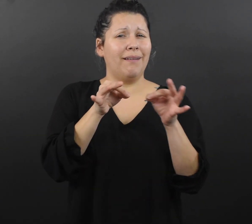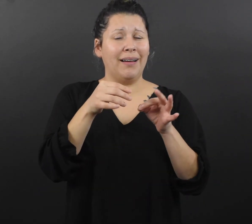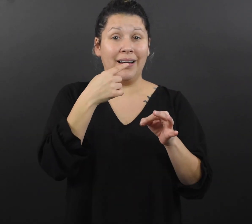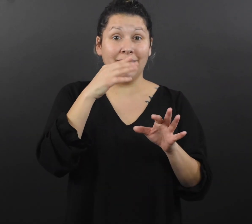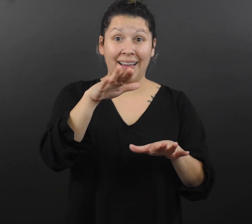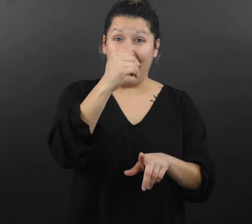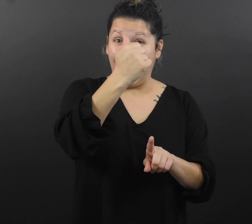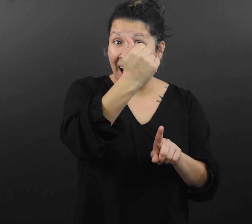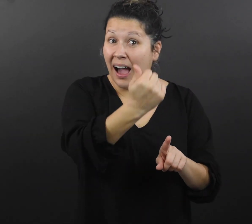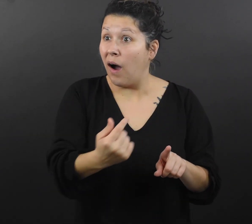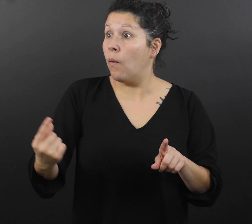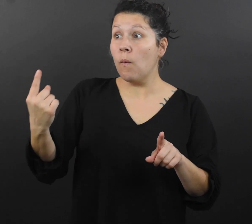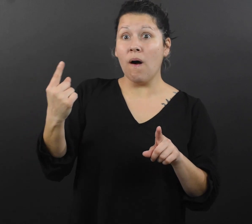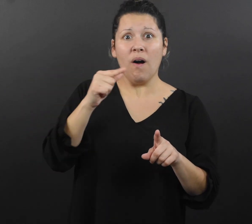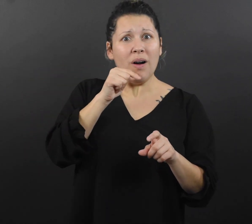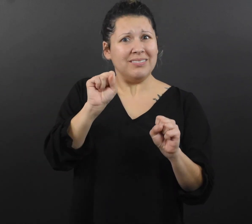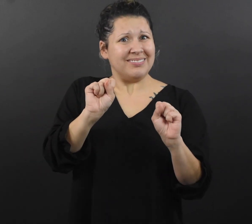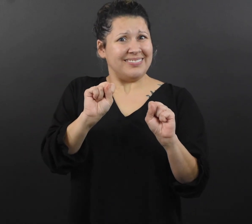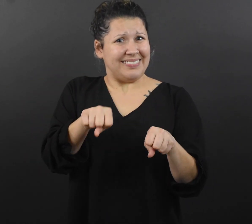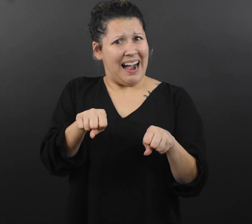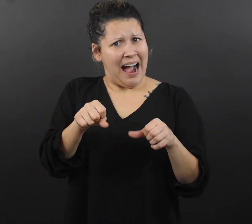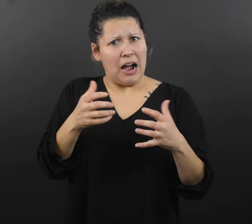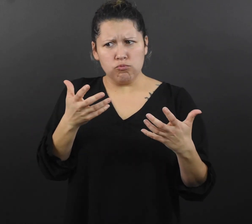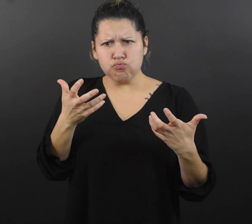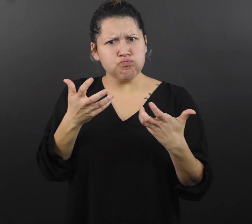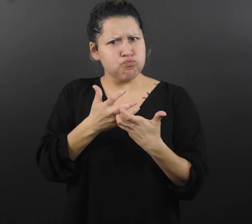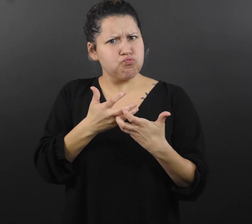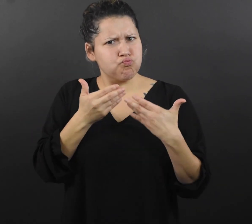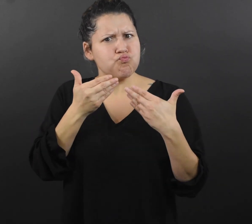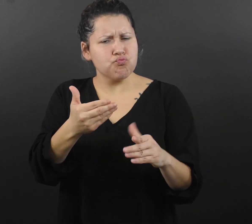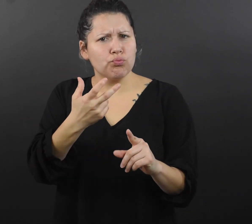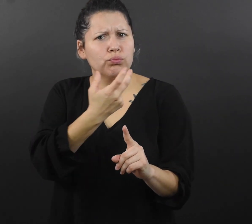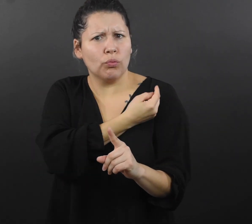“Anyone eligible for a COVID shot can get other vaccines at the same time,